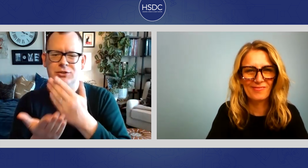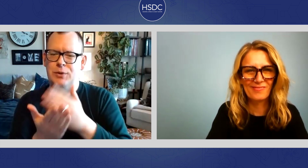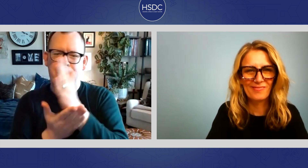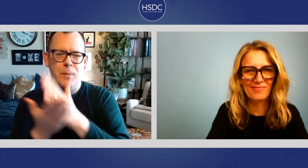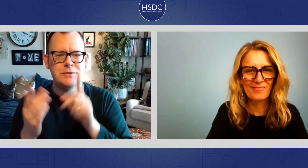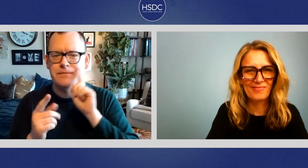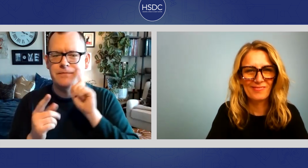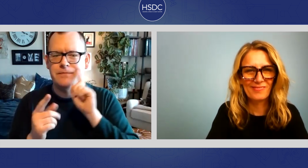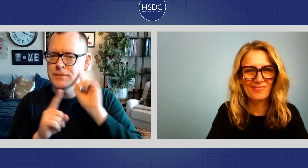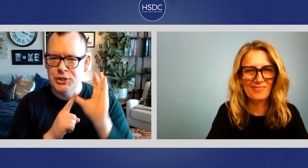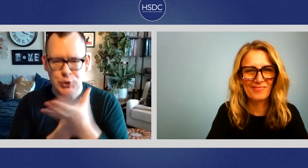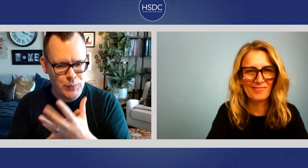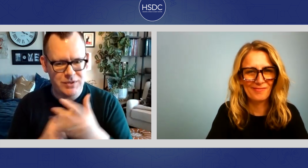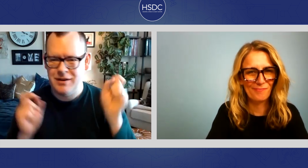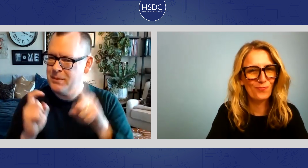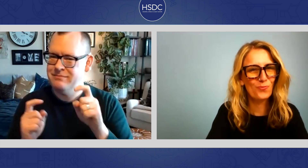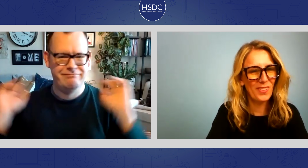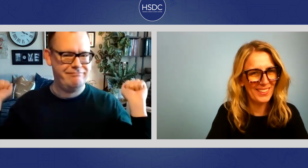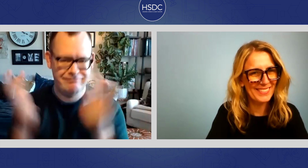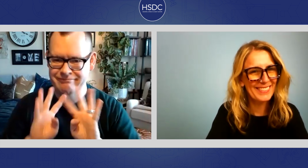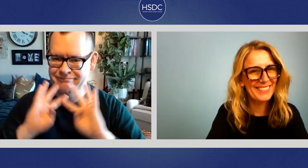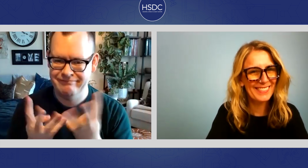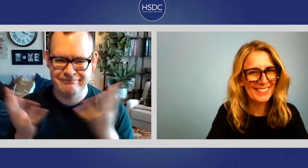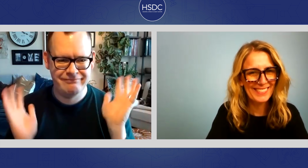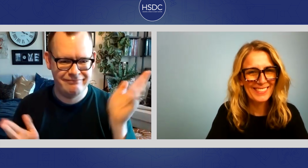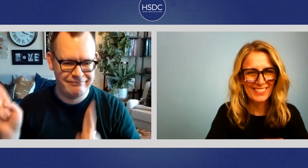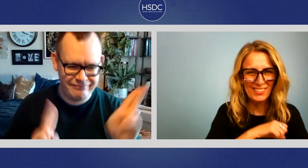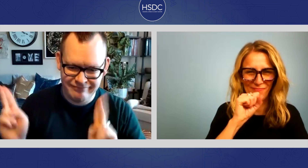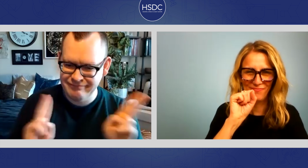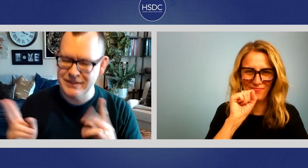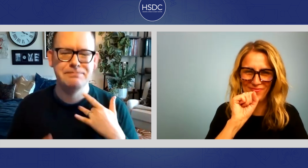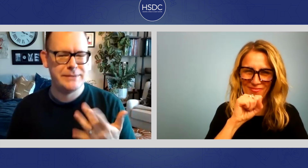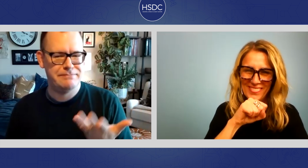is still a big part of Deaf culture so it is still going to be a very popular place to be.